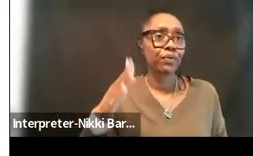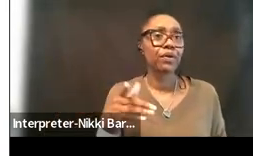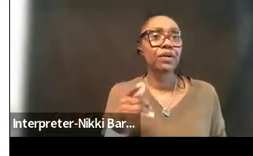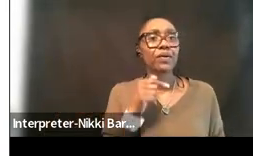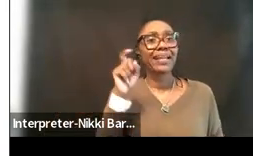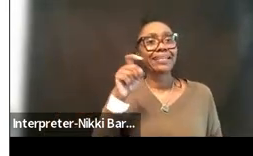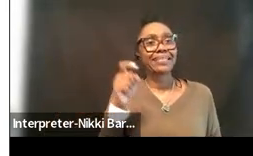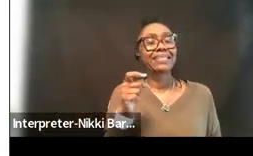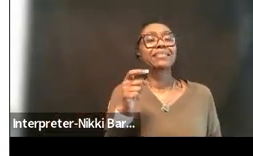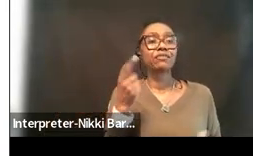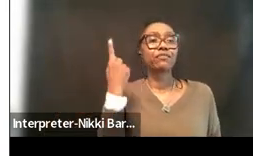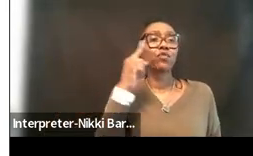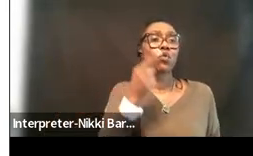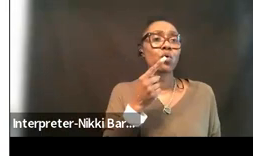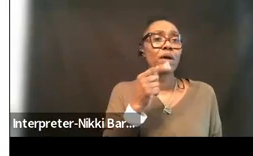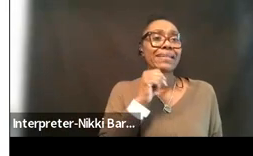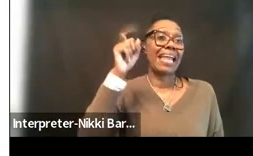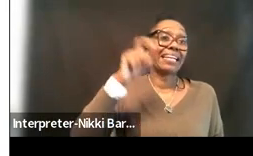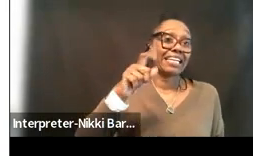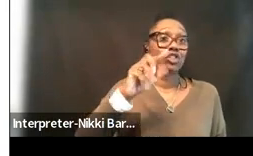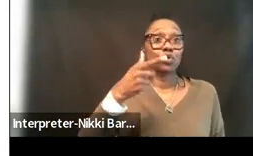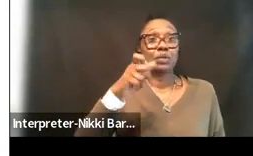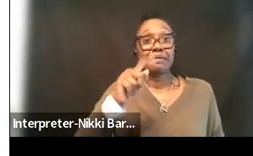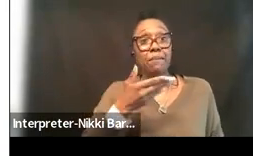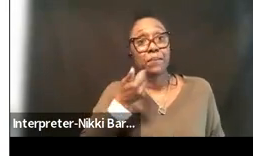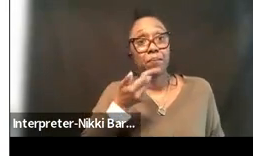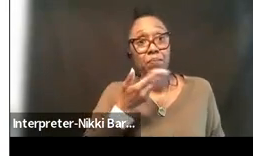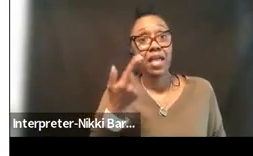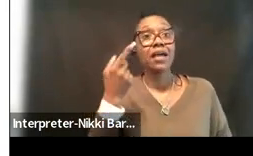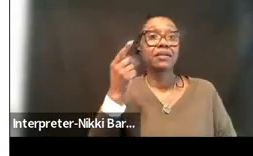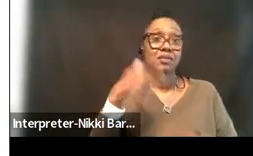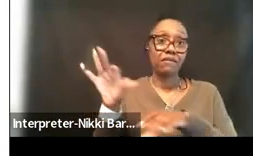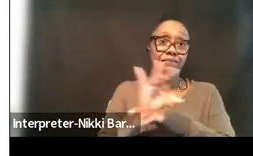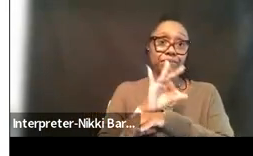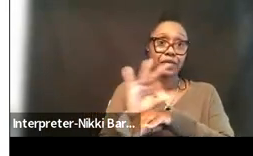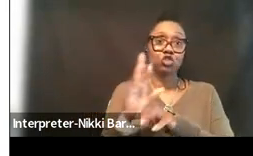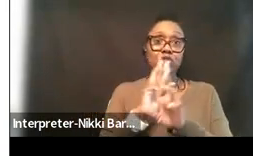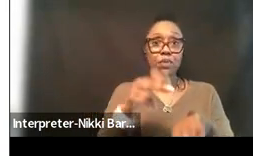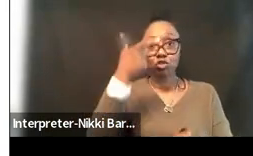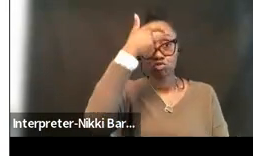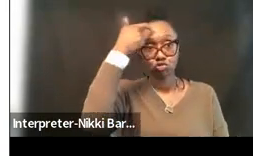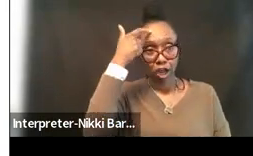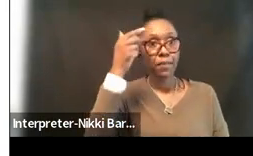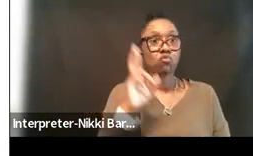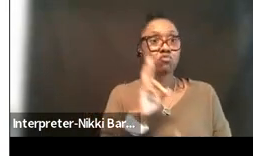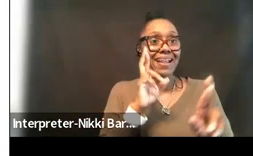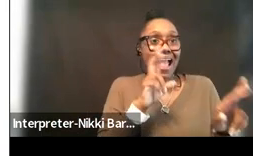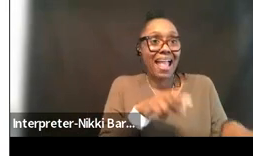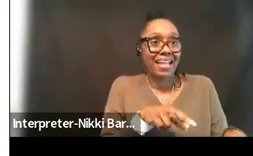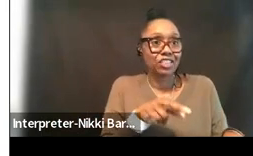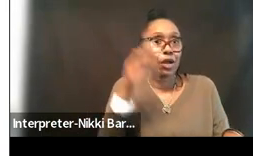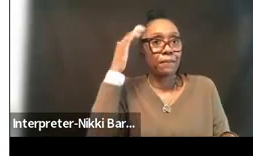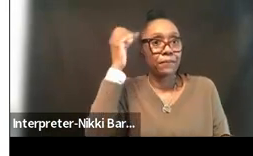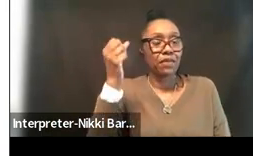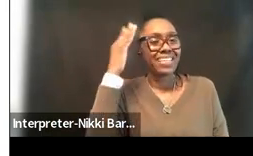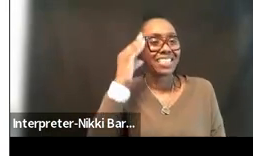Someone is functioning in response to the trauma the way they should. Having trauma reactions because you've been through a trauma, experiencing all the feelings.